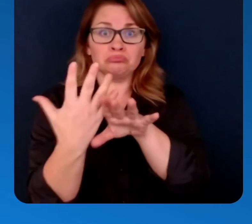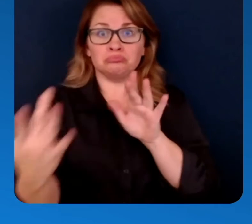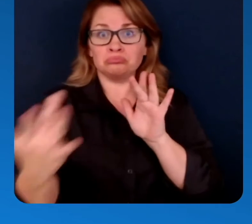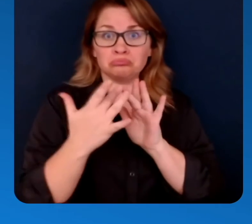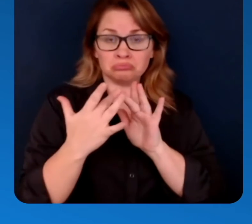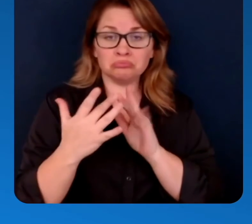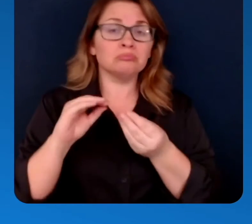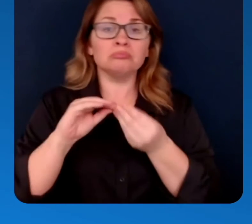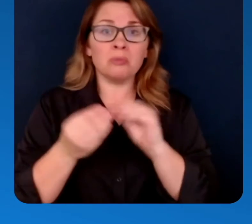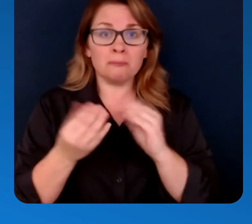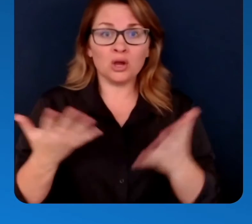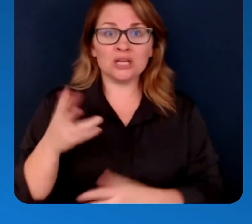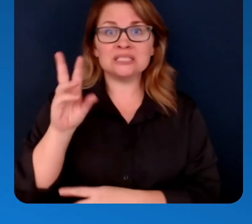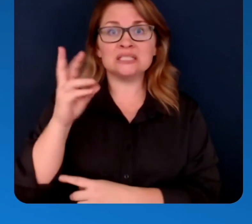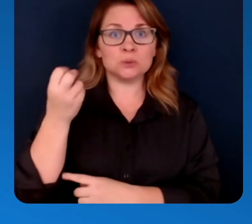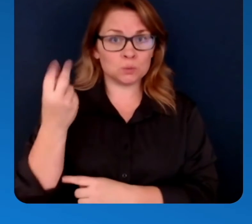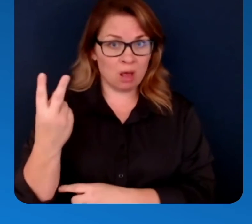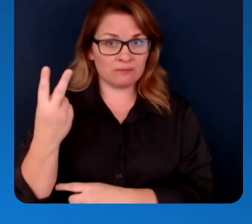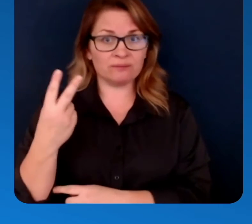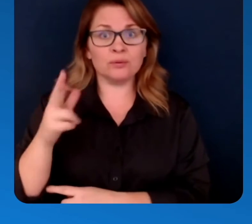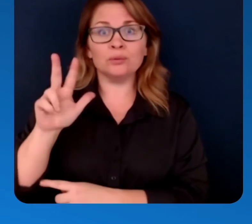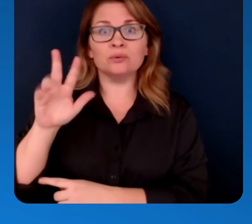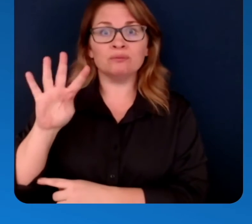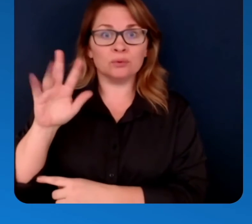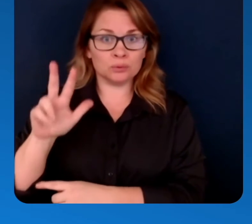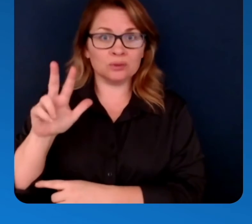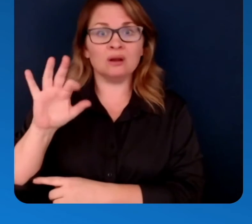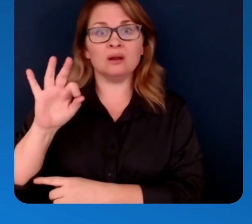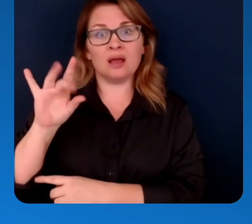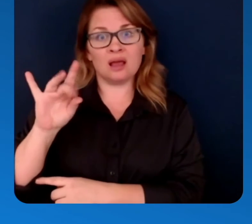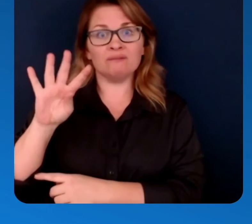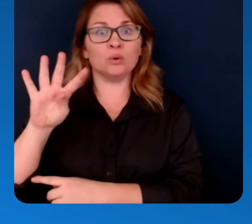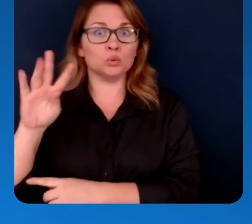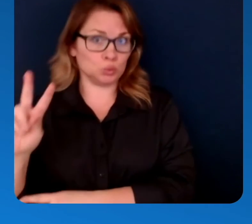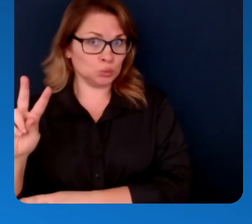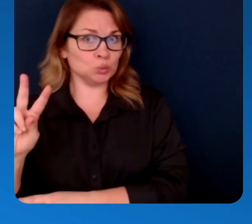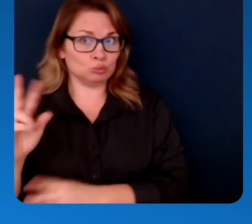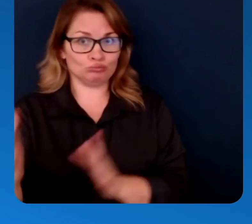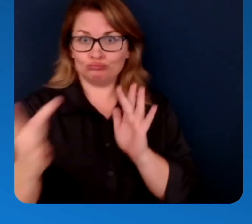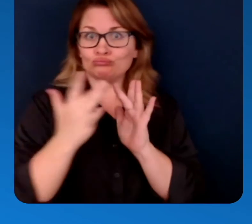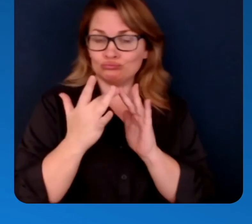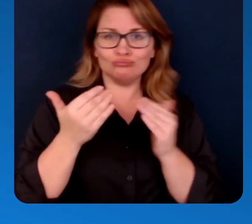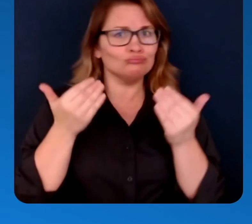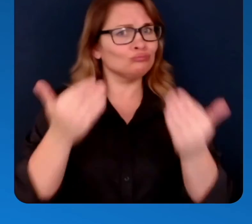Language assistance is available, so never hesitate to reach out to us.